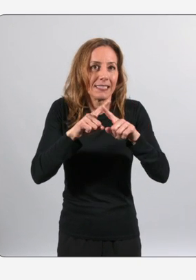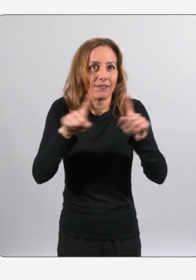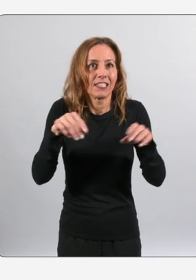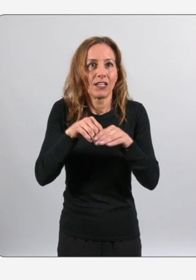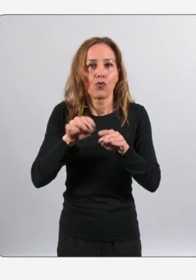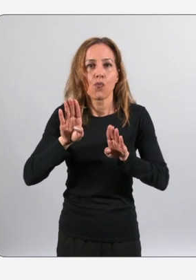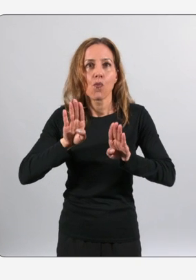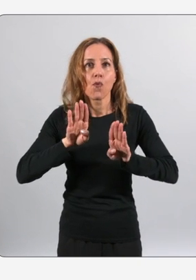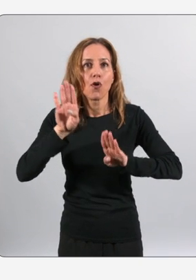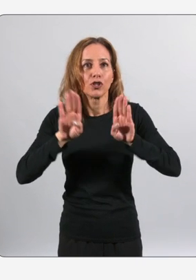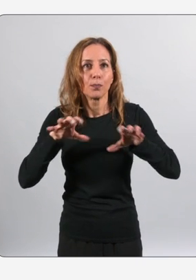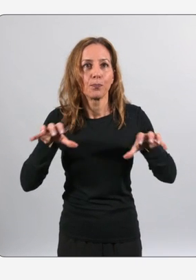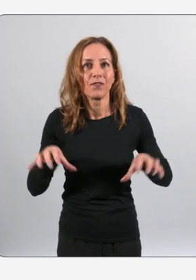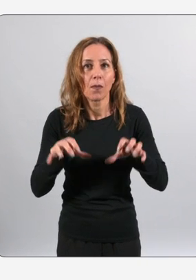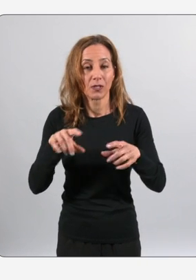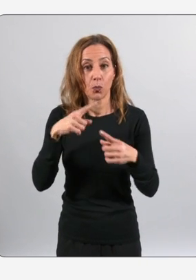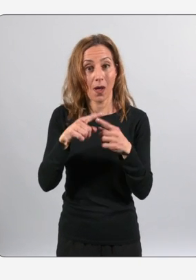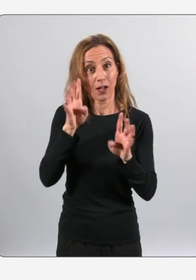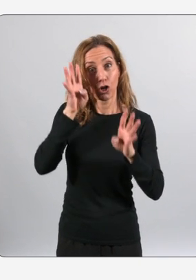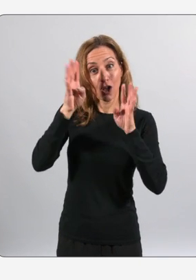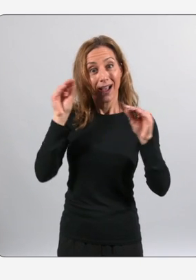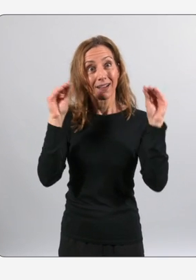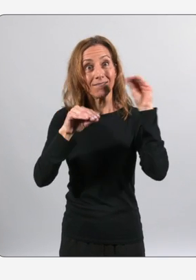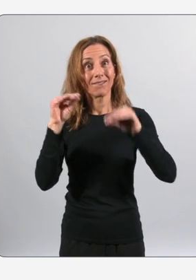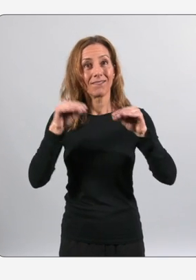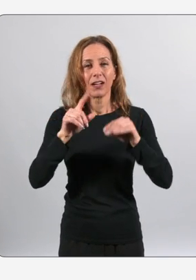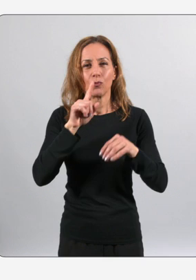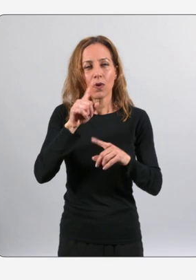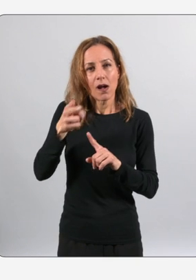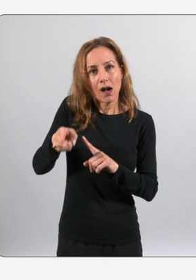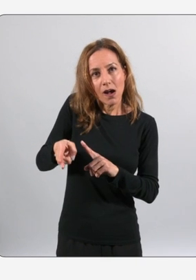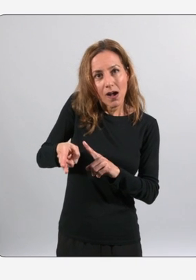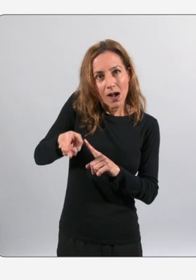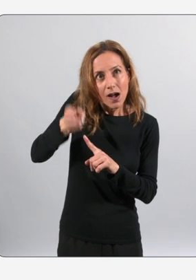performance when the creative that we use is high quality and compelling.